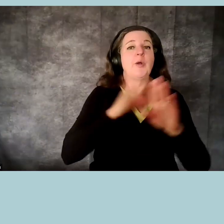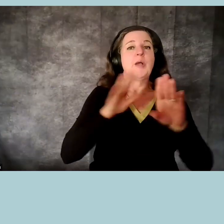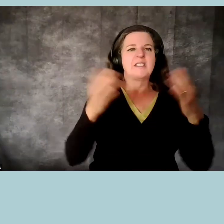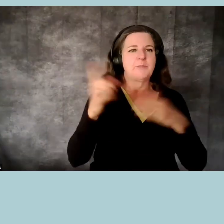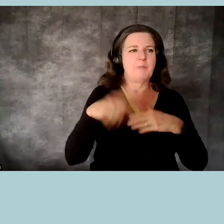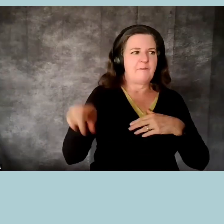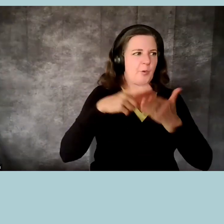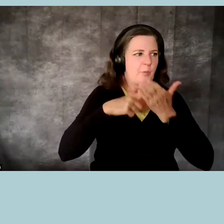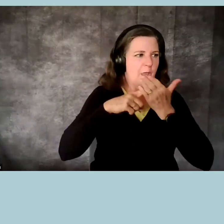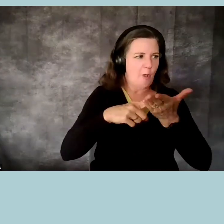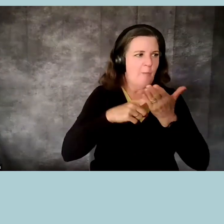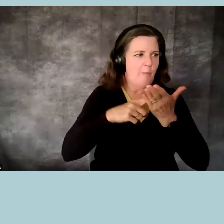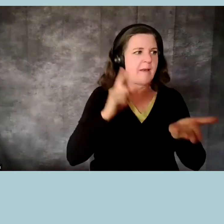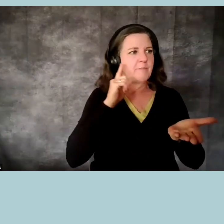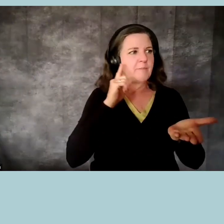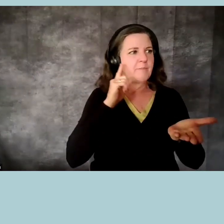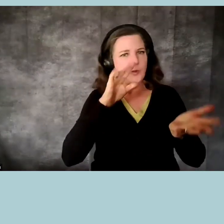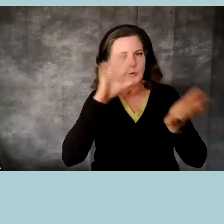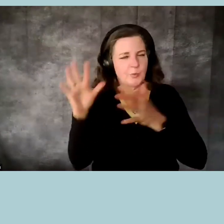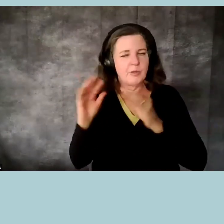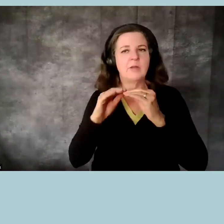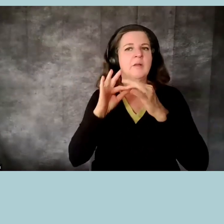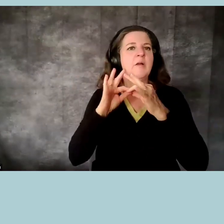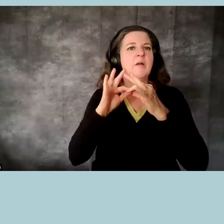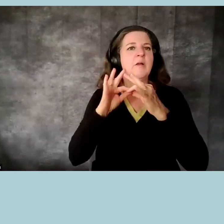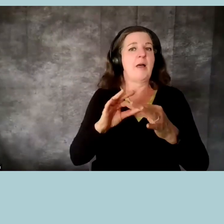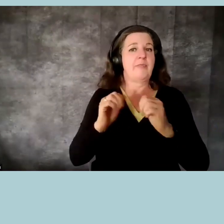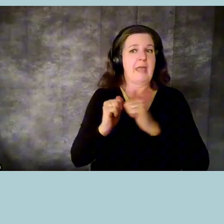a bit more kind of on that implementation side. And